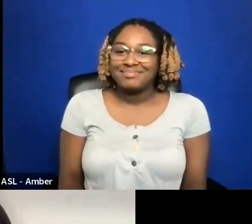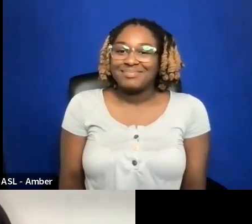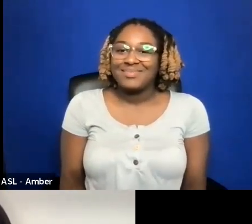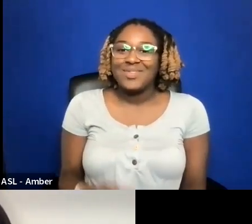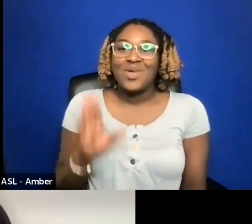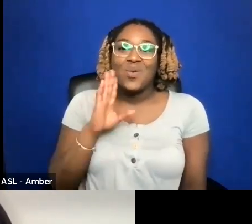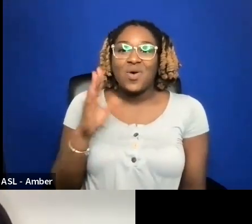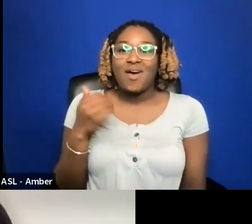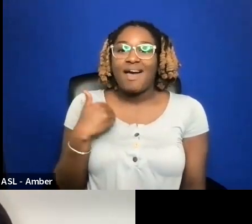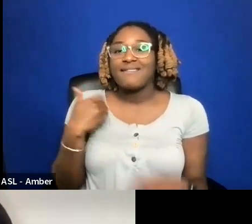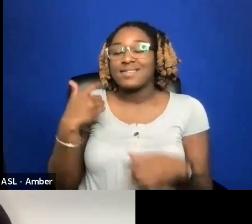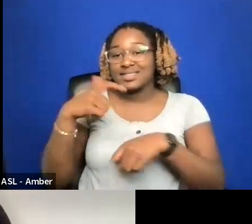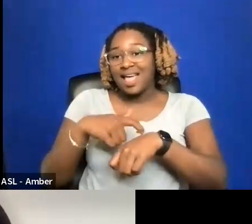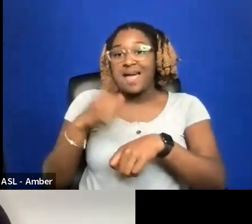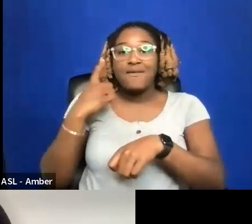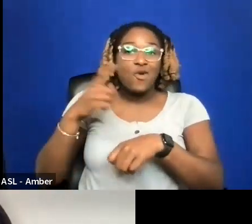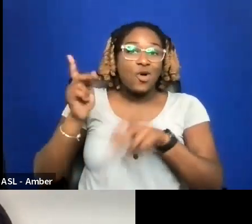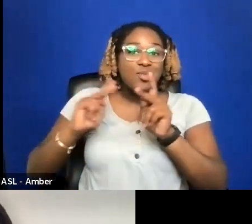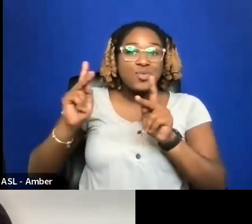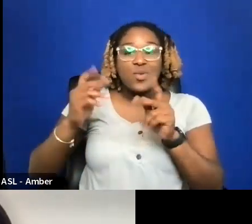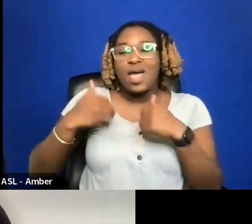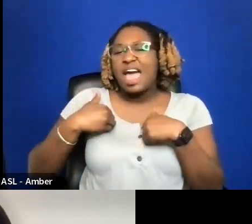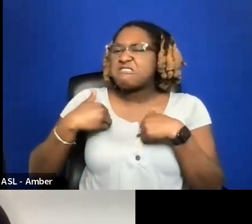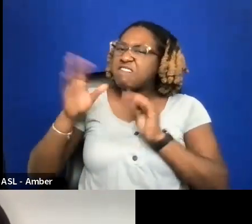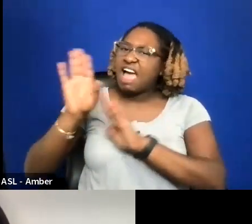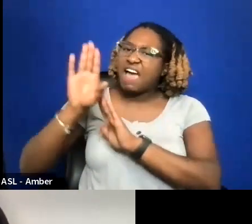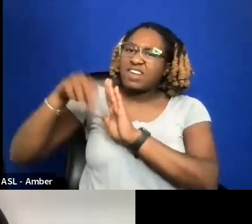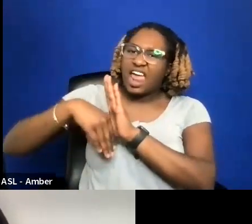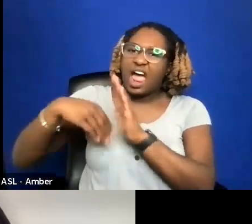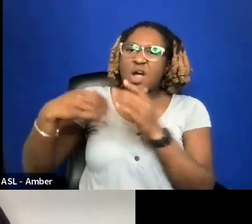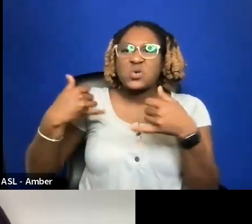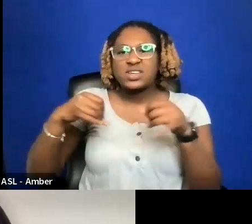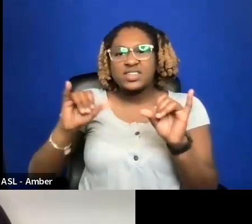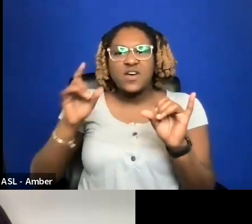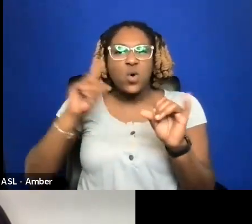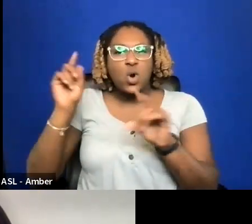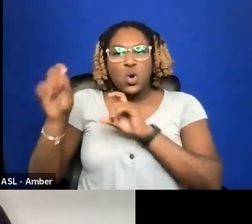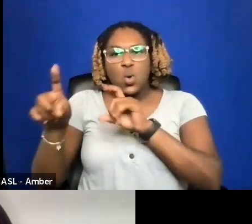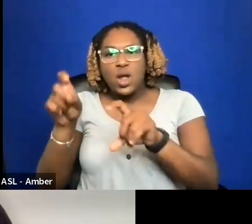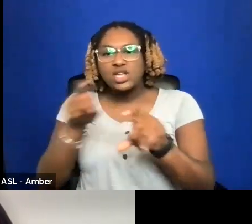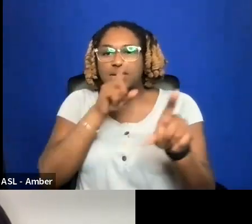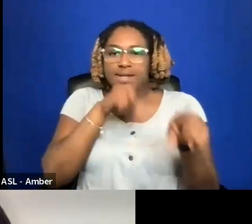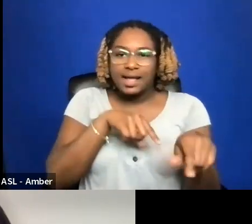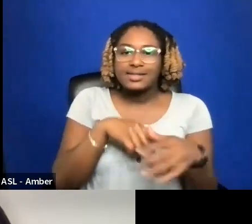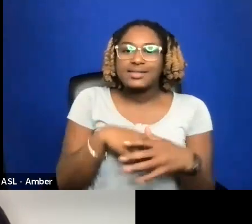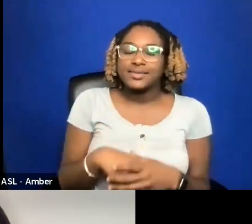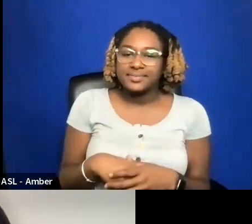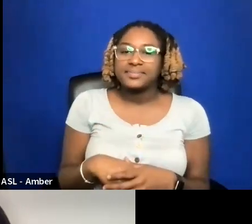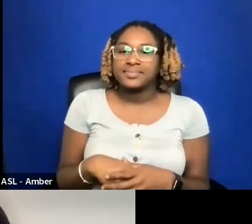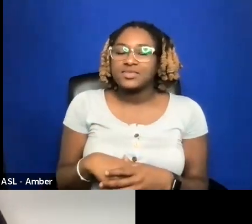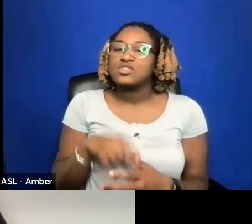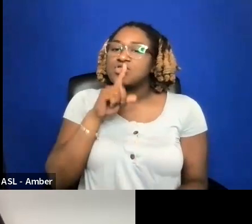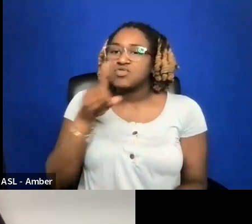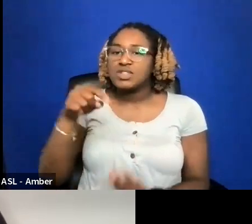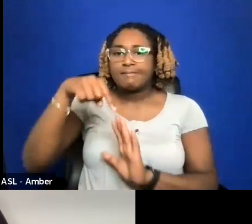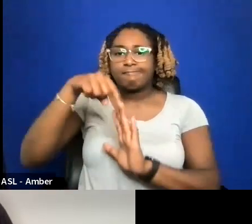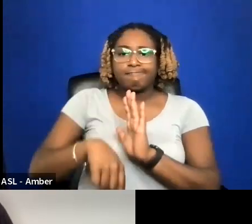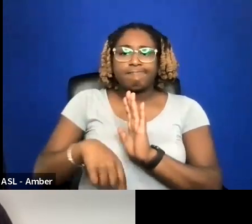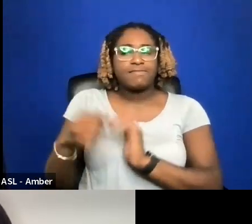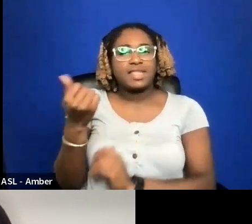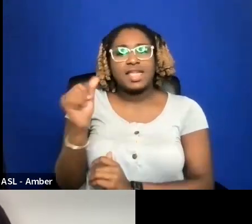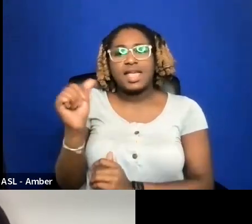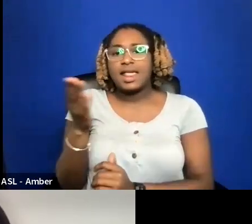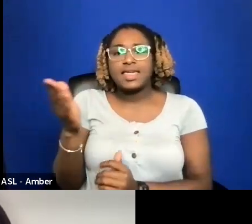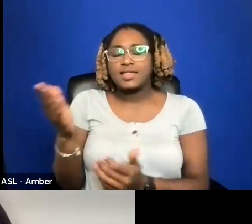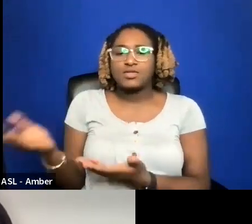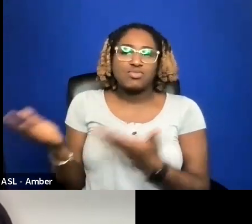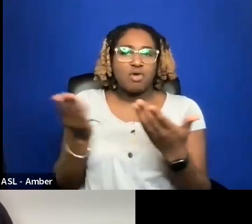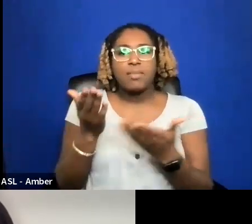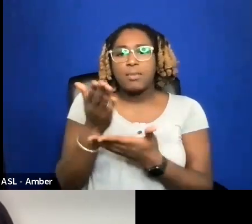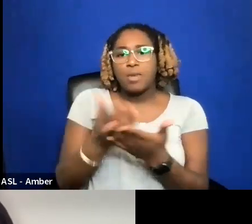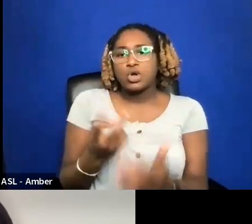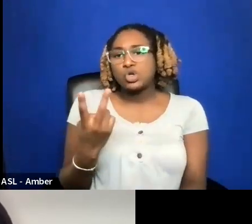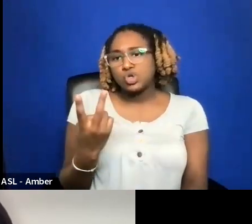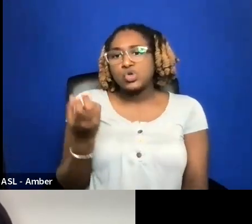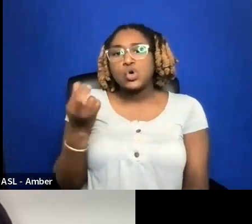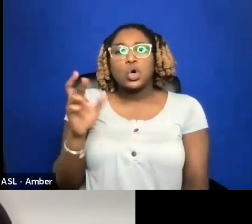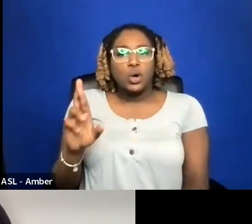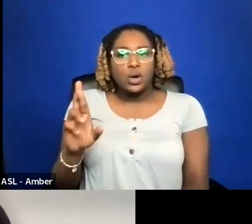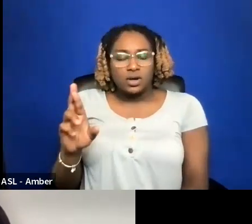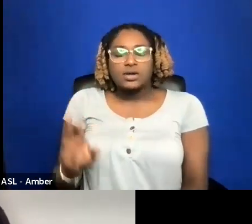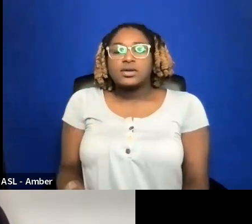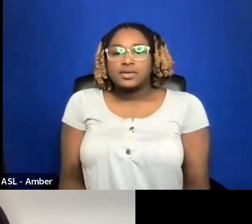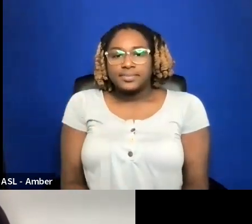WE'VE GOT ABOUT A HALF AN HOUR LEFT FOR Q AND A TO REALLY DIVE INTO ANYTHING THAT WAS BROUGHT UP IN